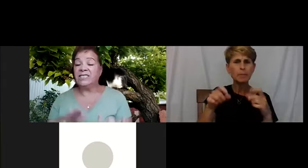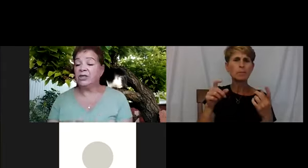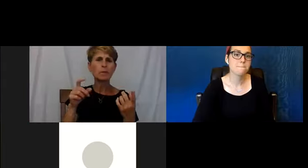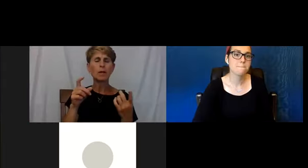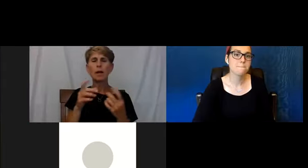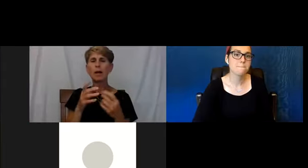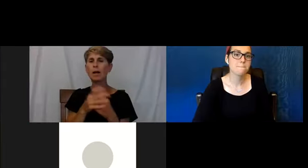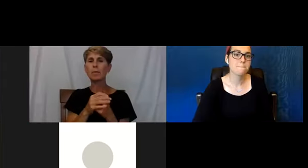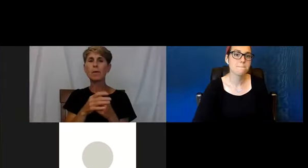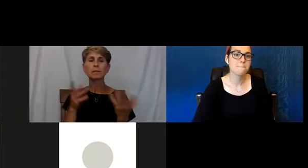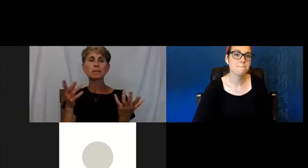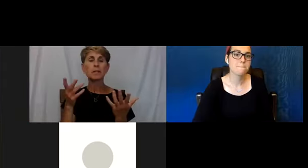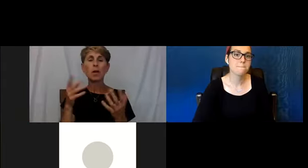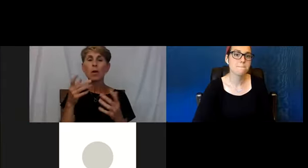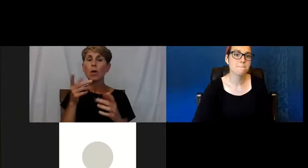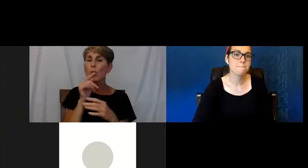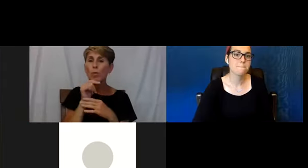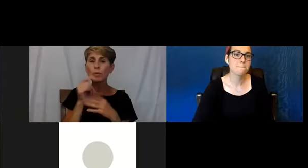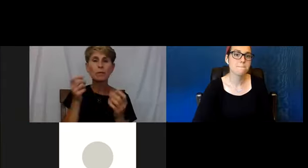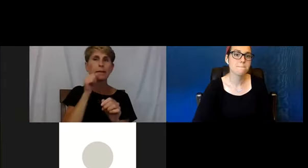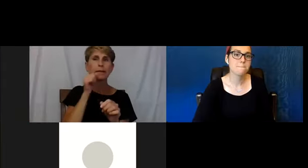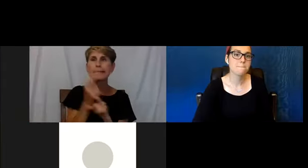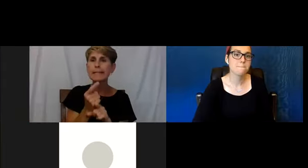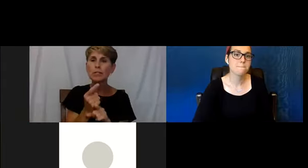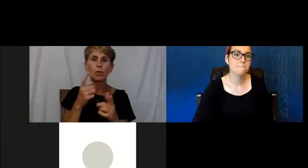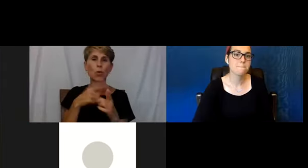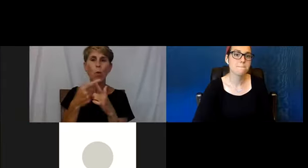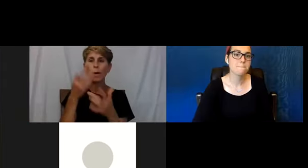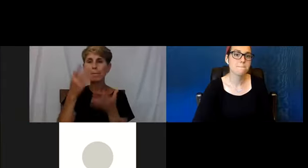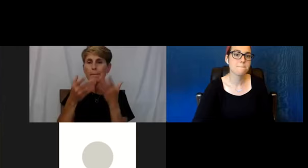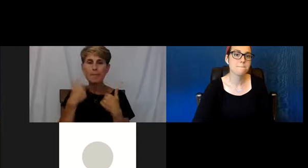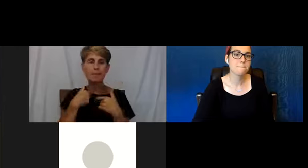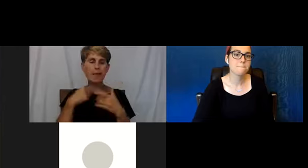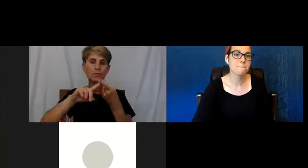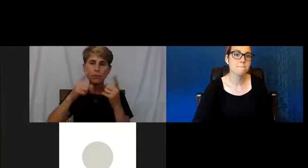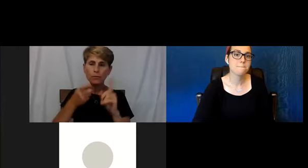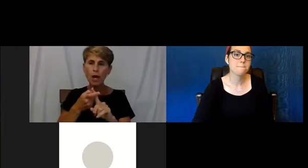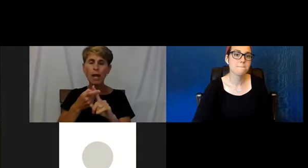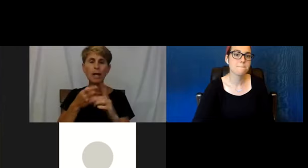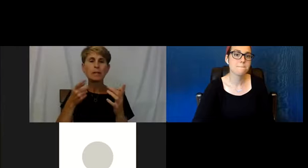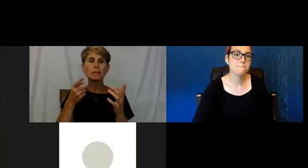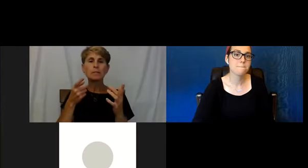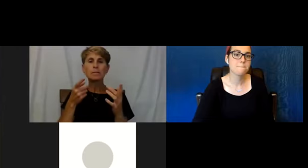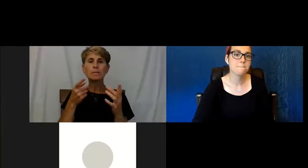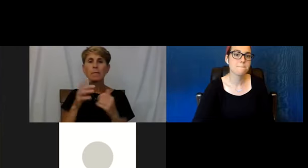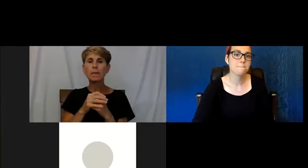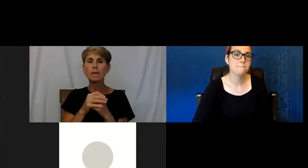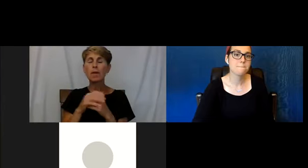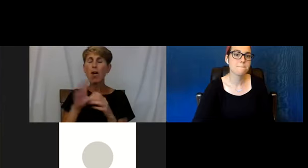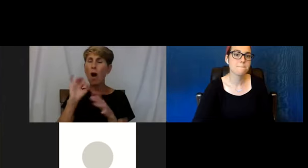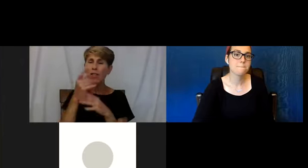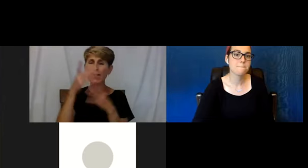that's their payee or a sister or maybe they have a friend. All that kind of stuff it's important to know